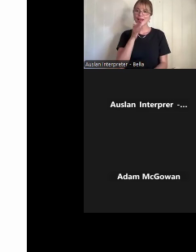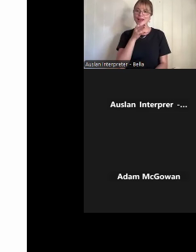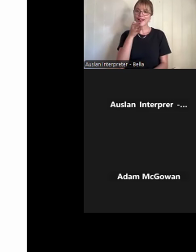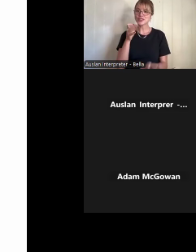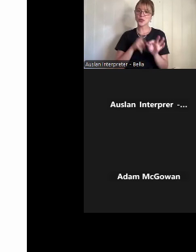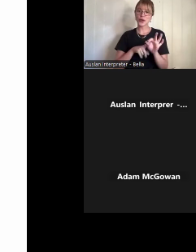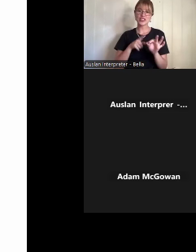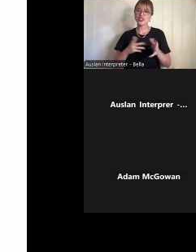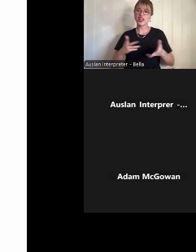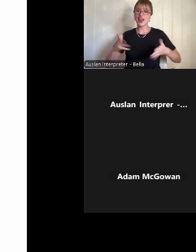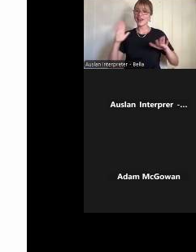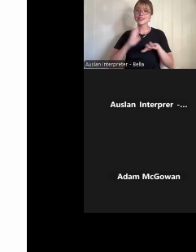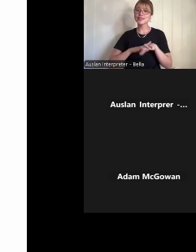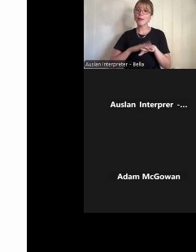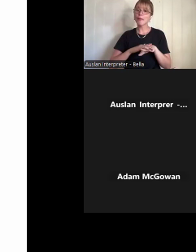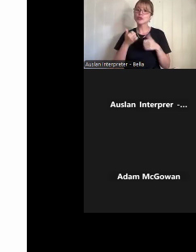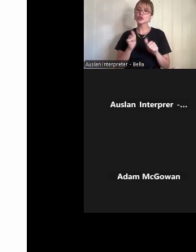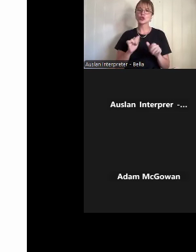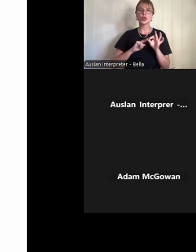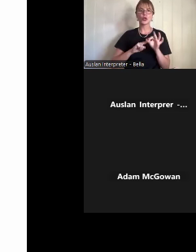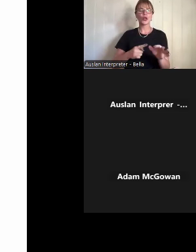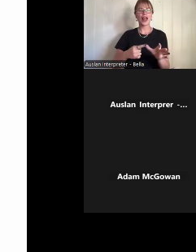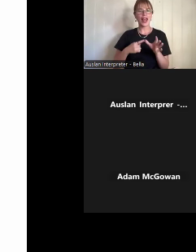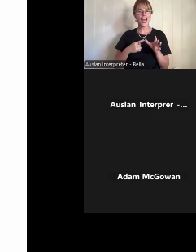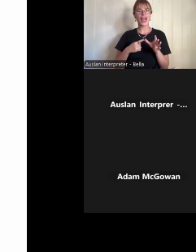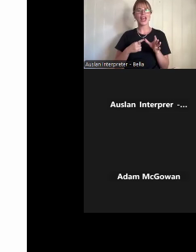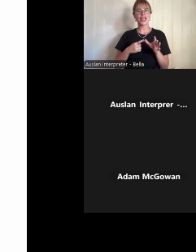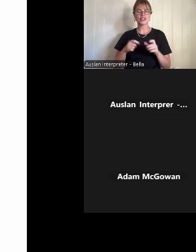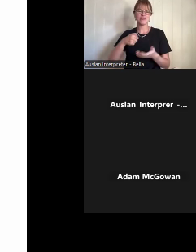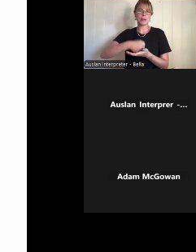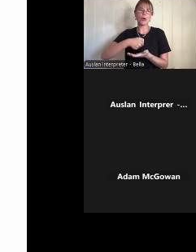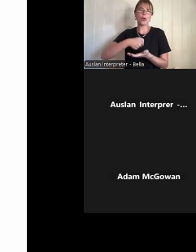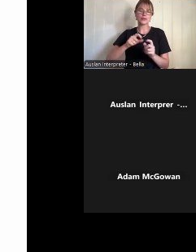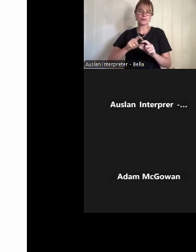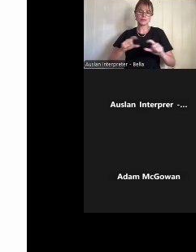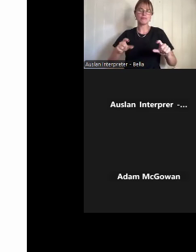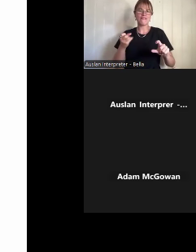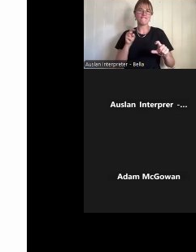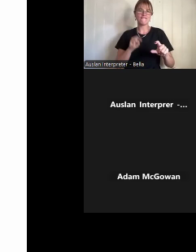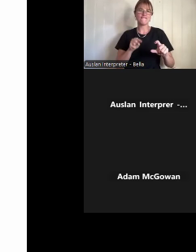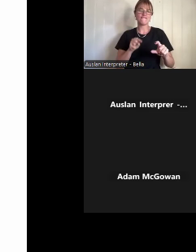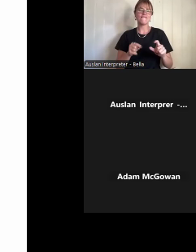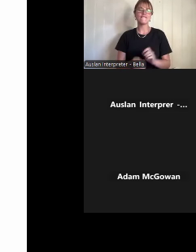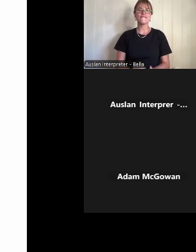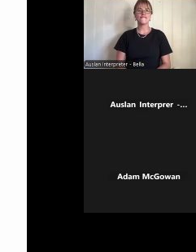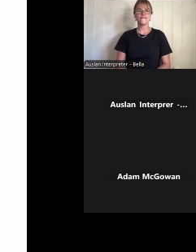time using the Q&A function also at the bottom of your screen in the Zoom menu. My colleague